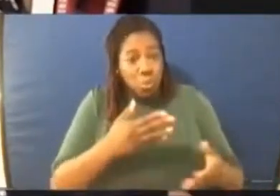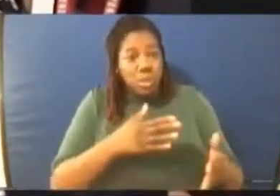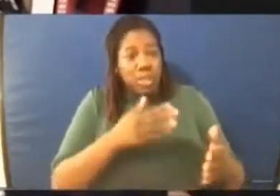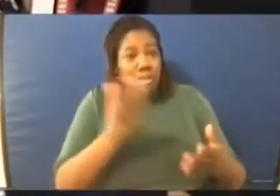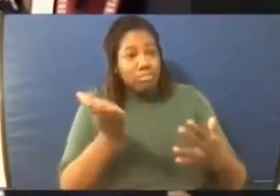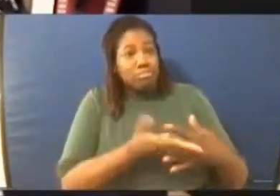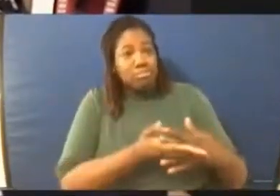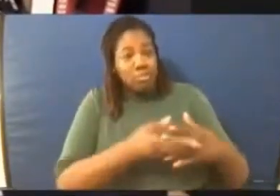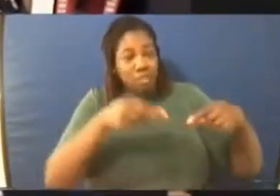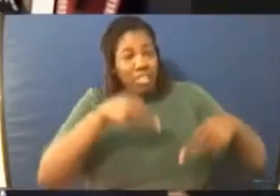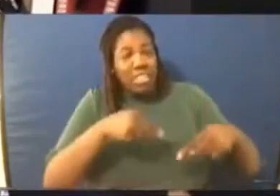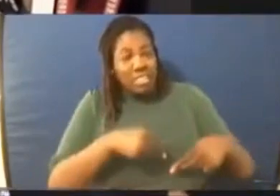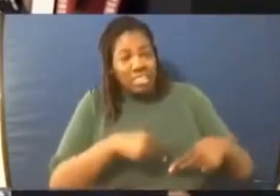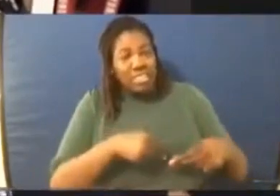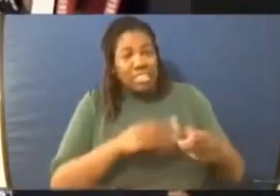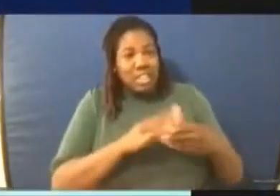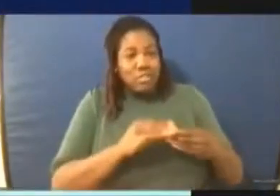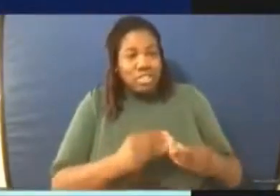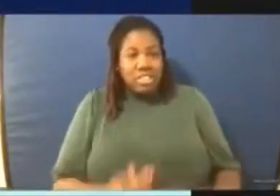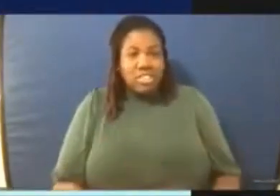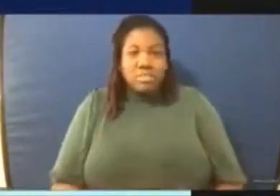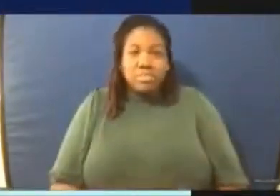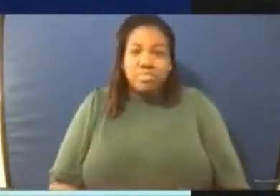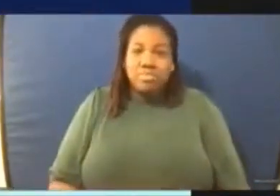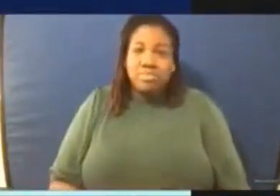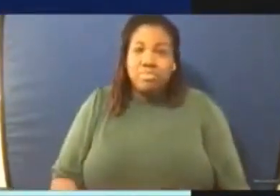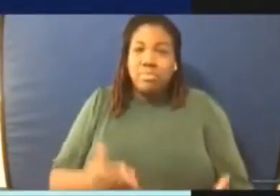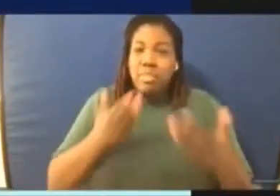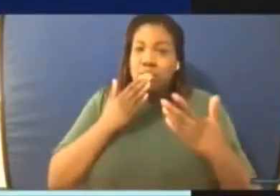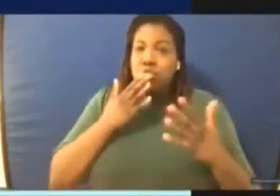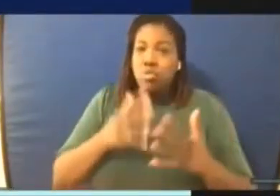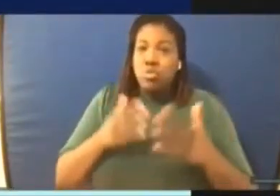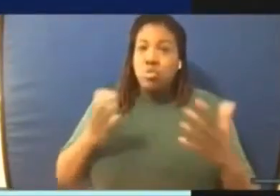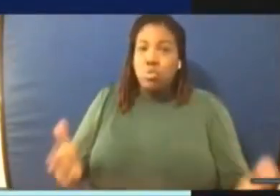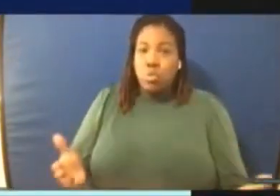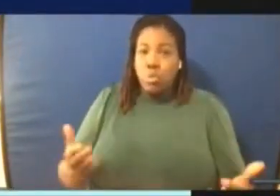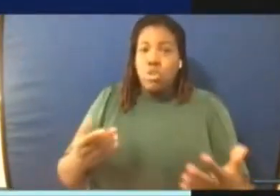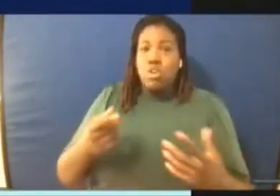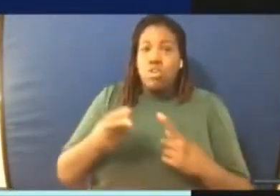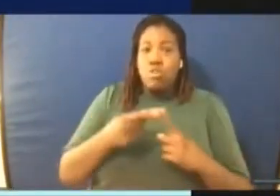Marcella Nunez-Smith: Great. Thank you so much on behalf of the task force. Thank you.